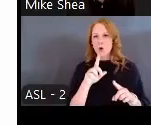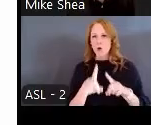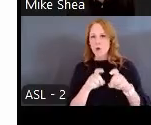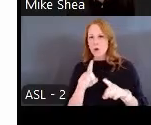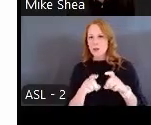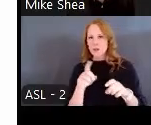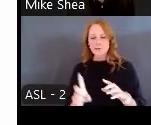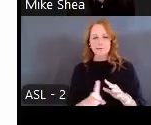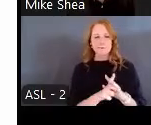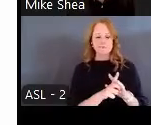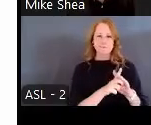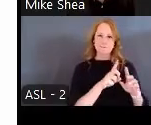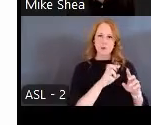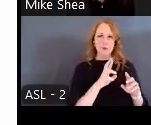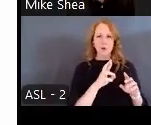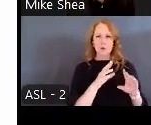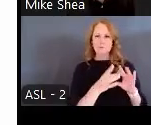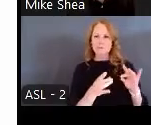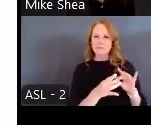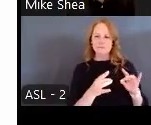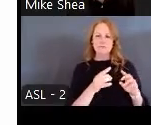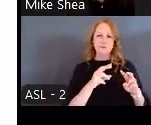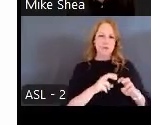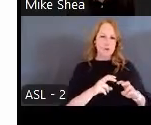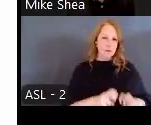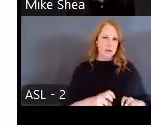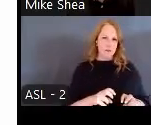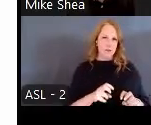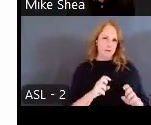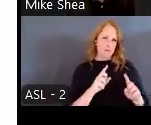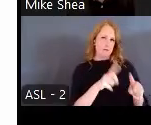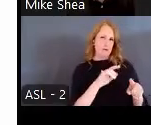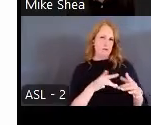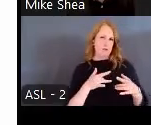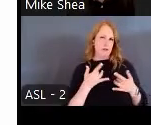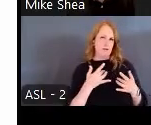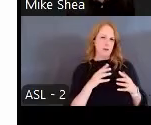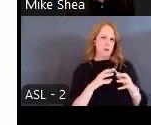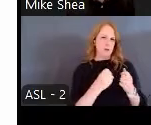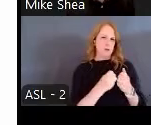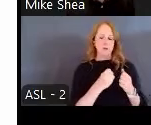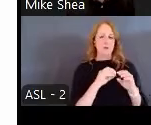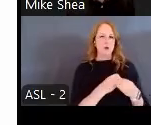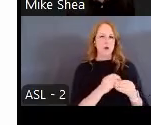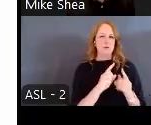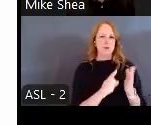reflections that you'd like to uh talk through to that event on Thursday afternoon at 3 p.m. And if